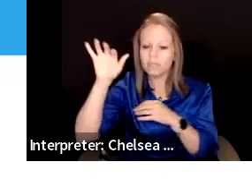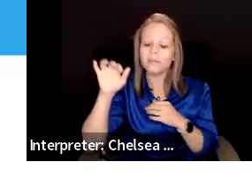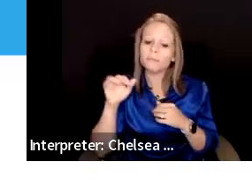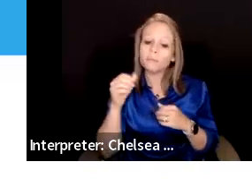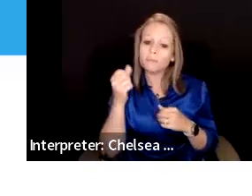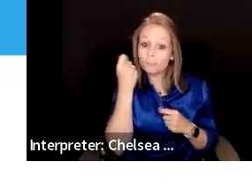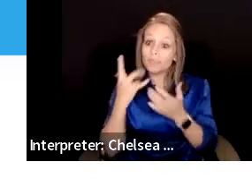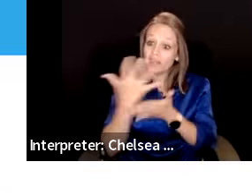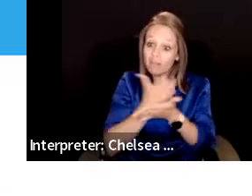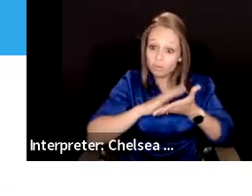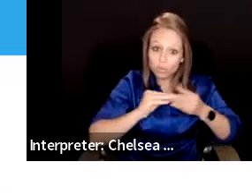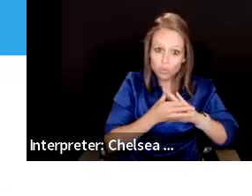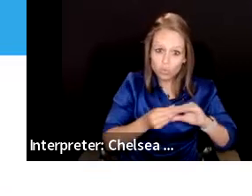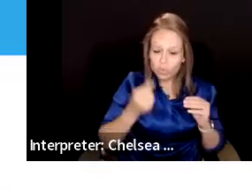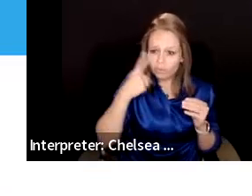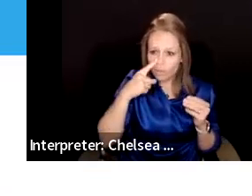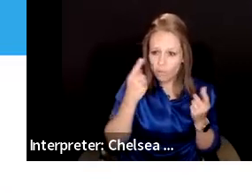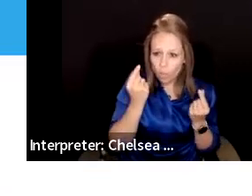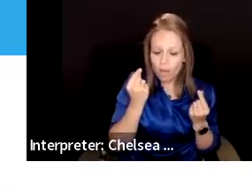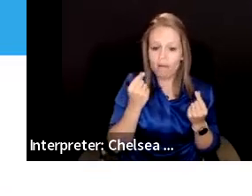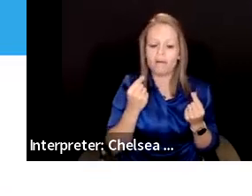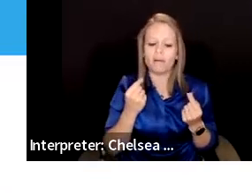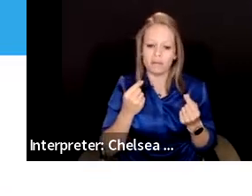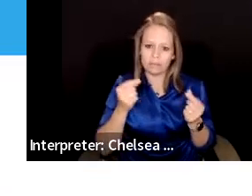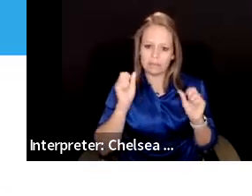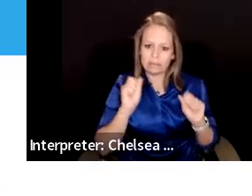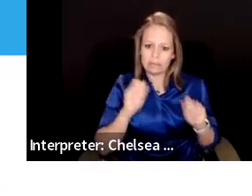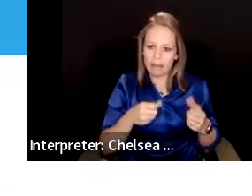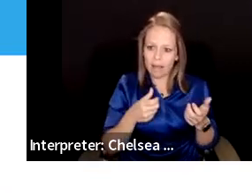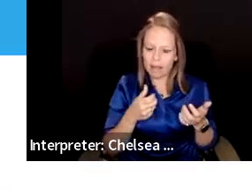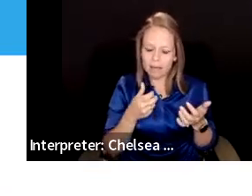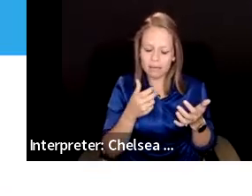with someone with OUD and it helps them create